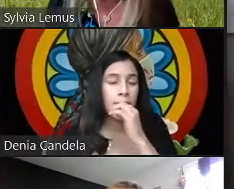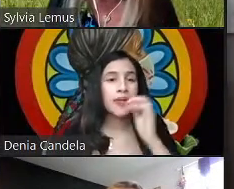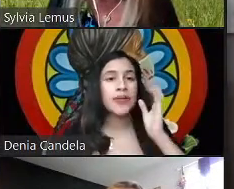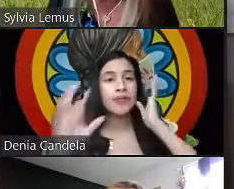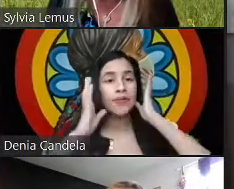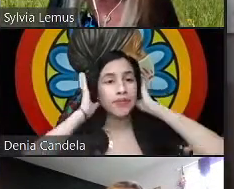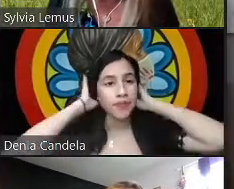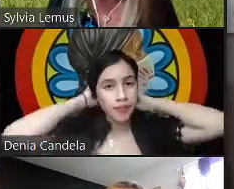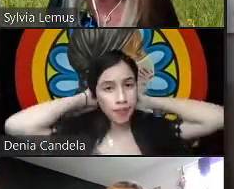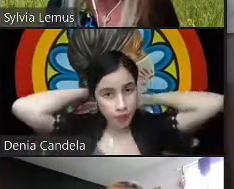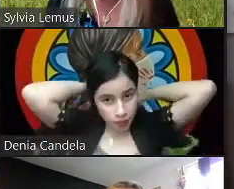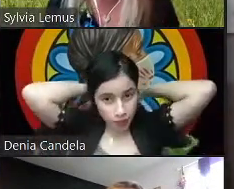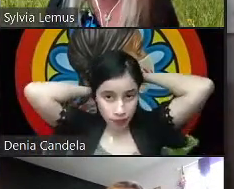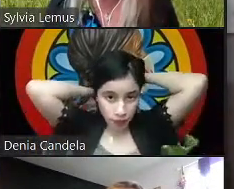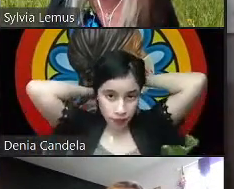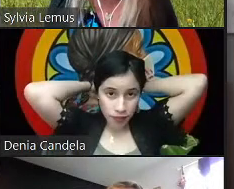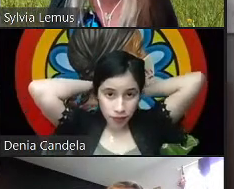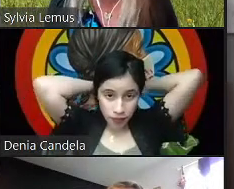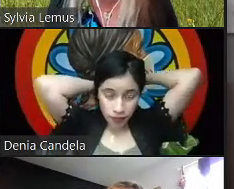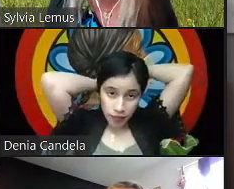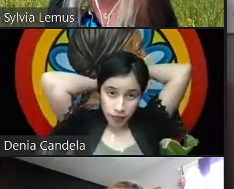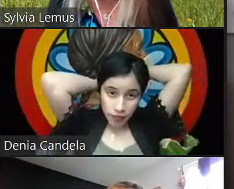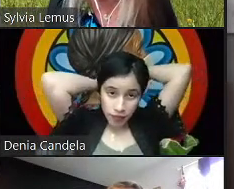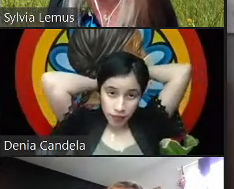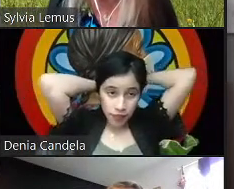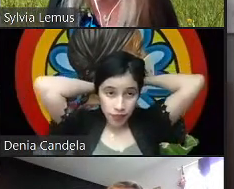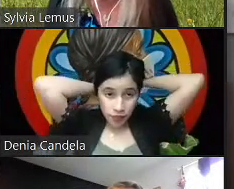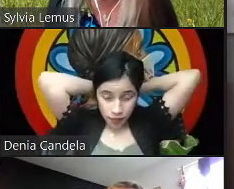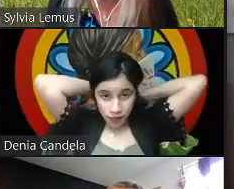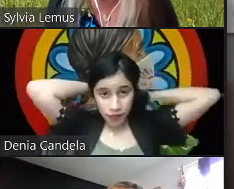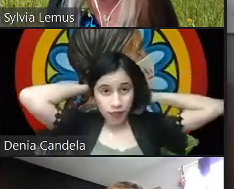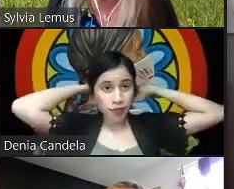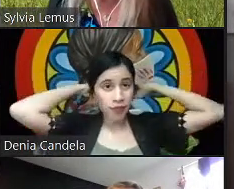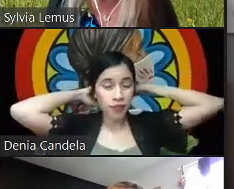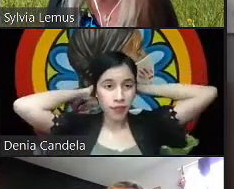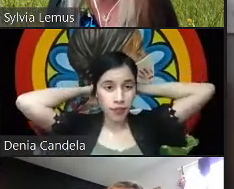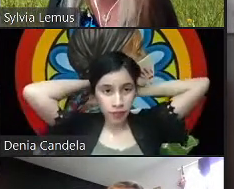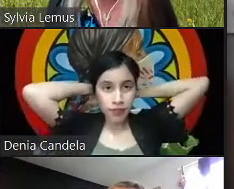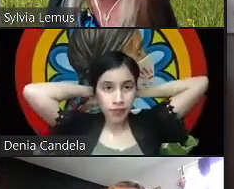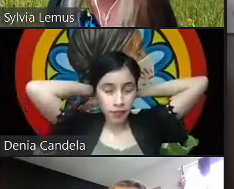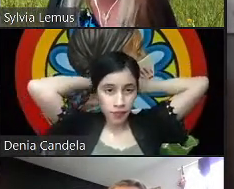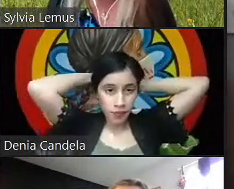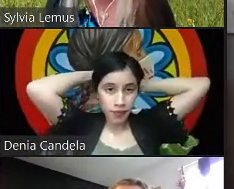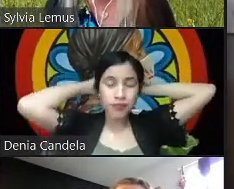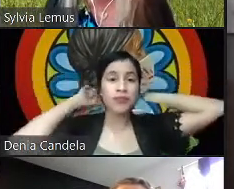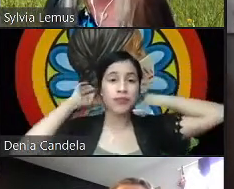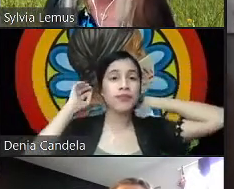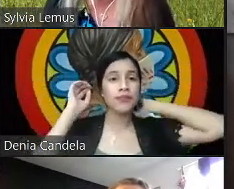where in which the schools might come back and close the schools again completely.